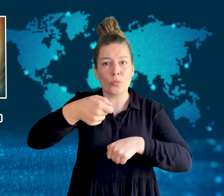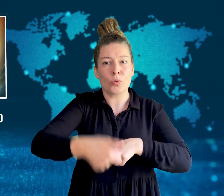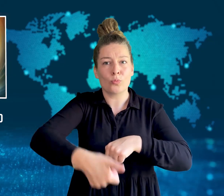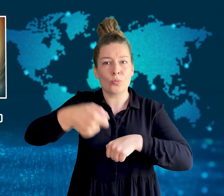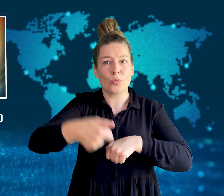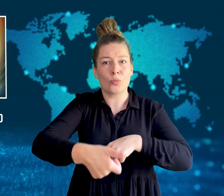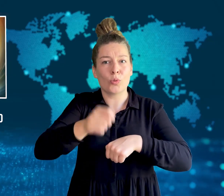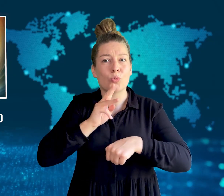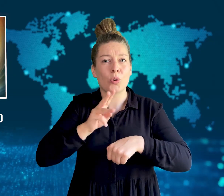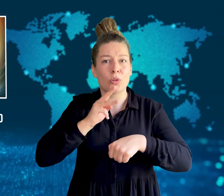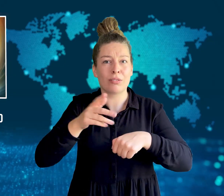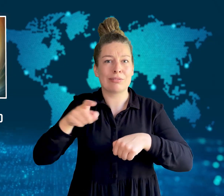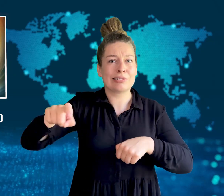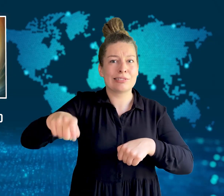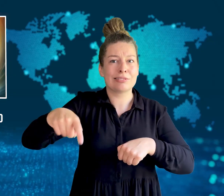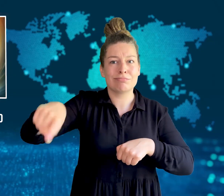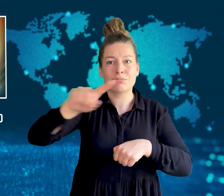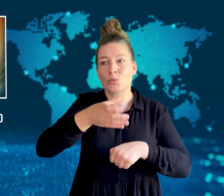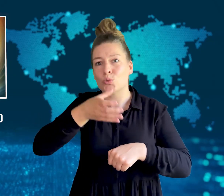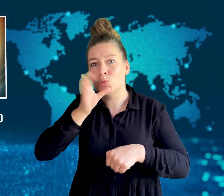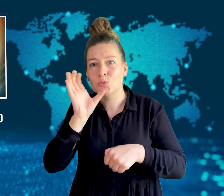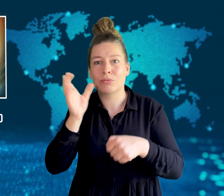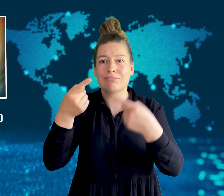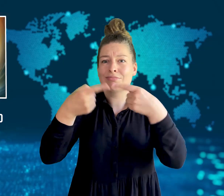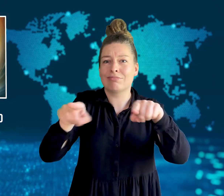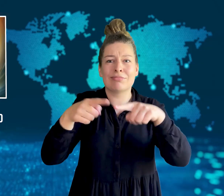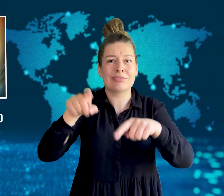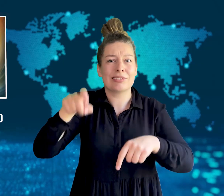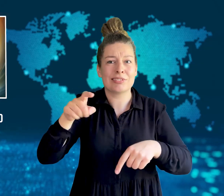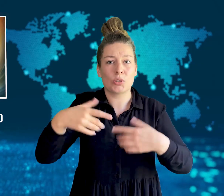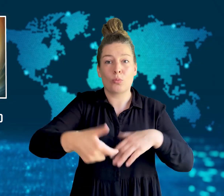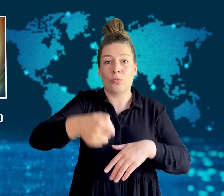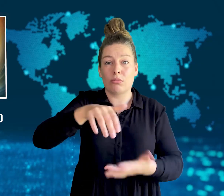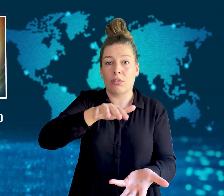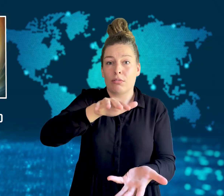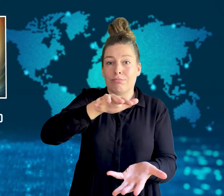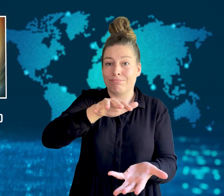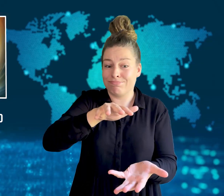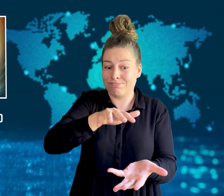As the water is removed to meet the needs of humans, the distribution of